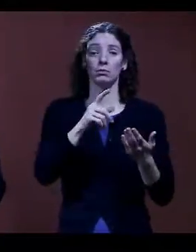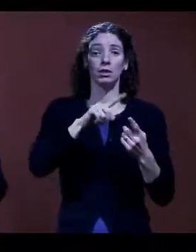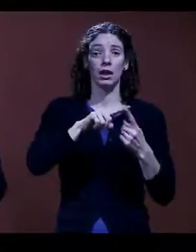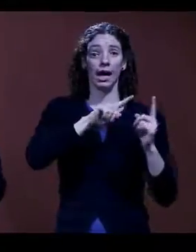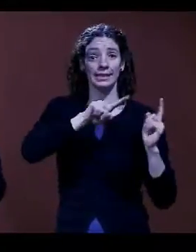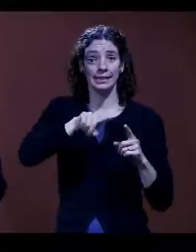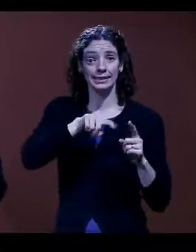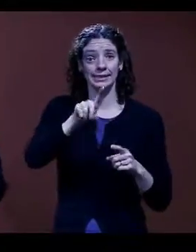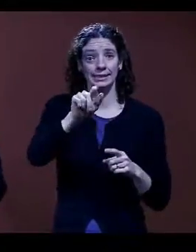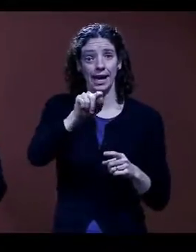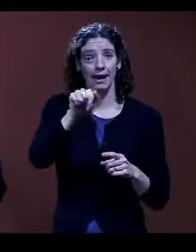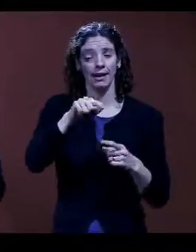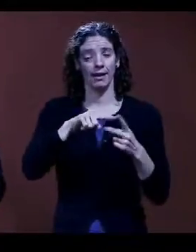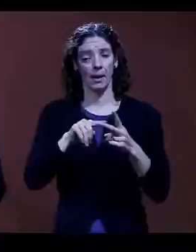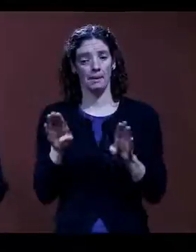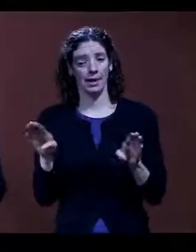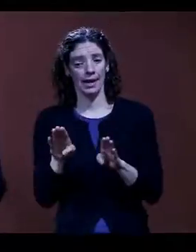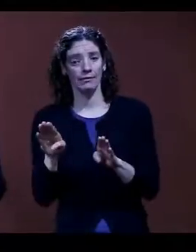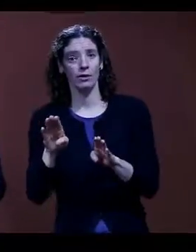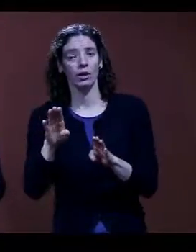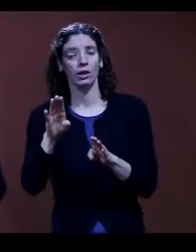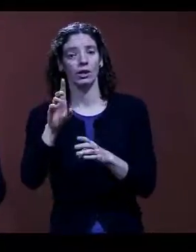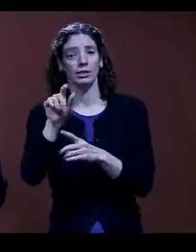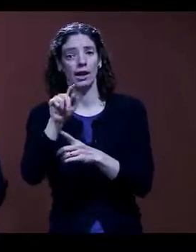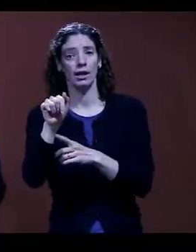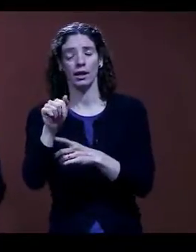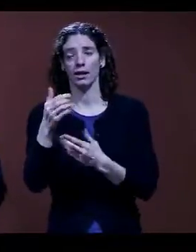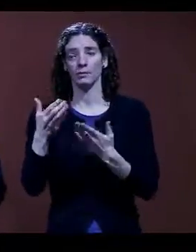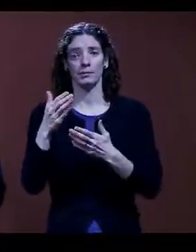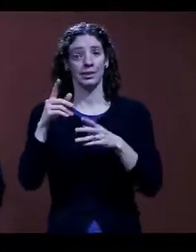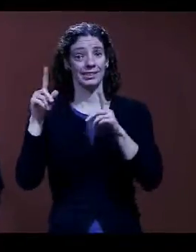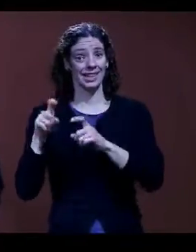Behavior data is important. It could be test scores, scheduling,